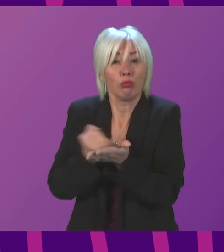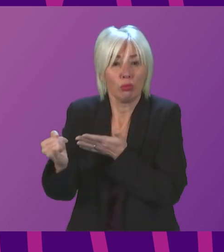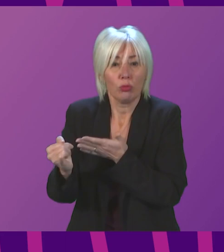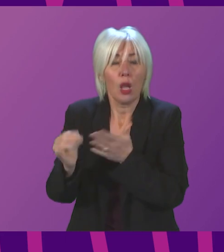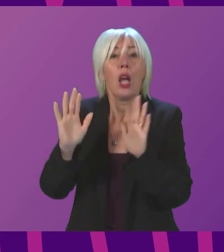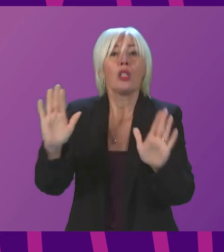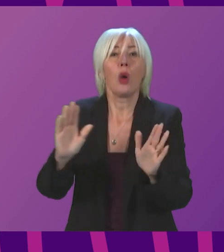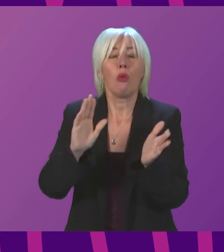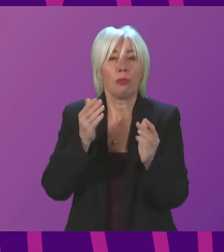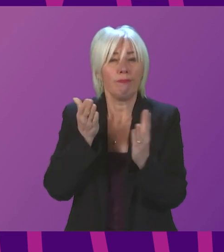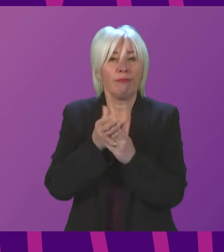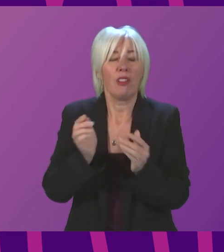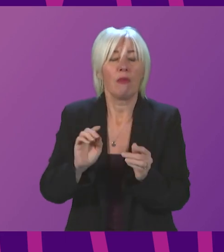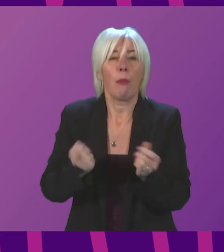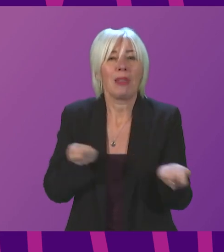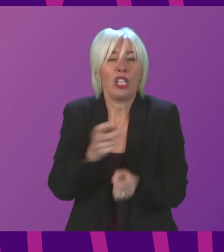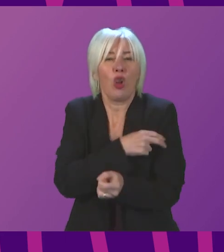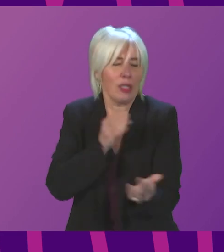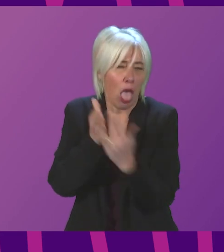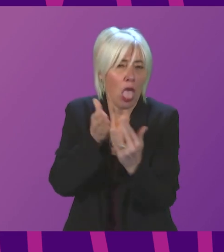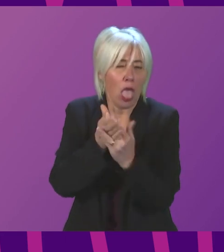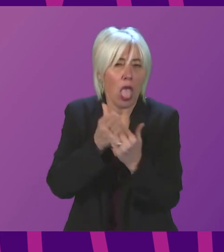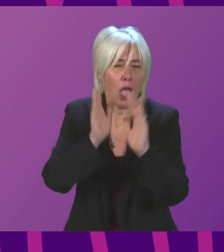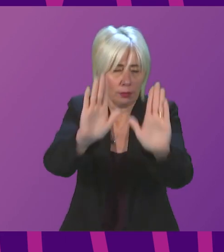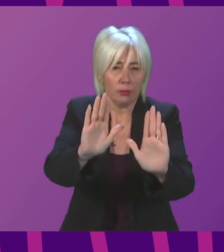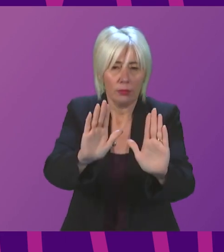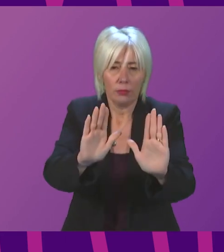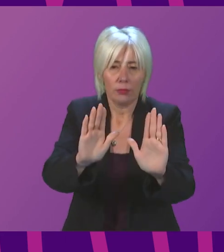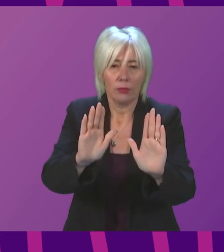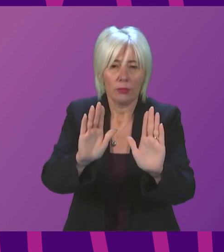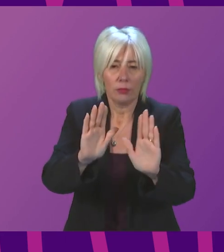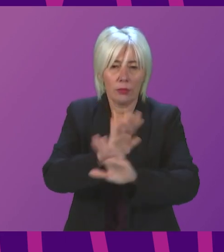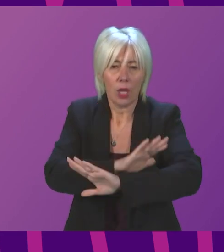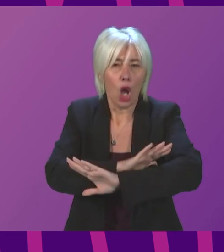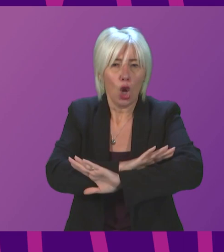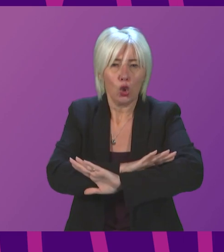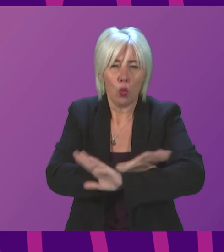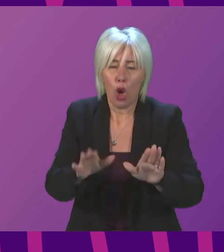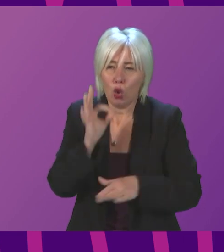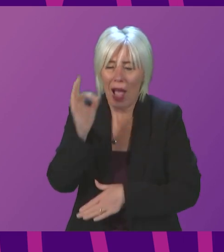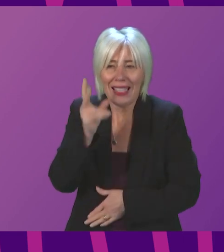Ms Mackay, sorry. First of all, I do not want to have to ask again in this question session